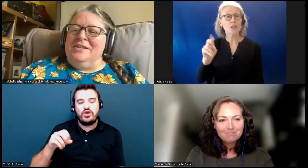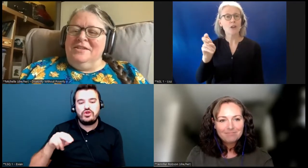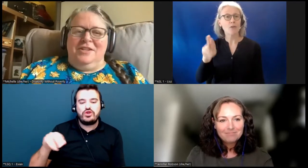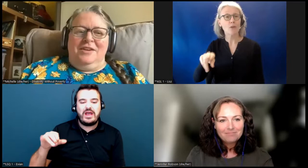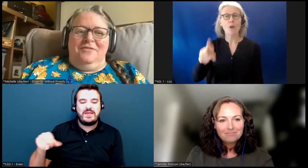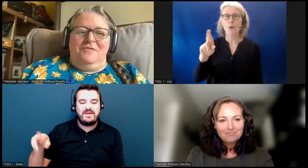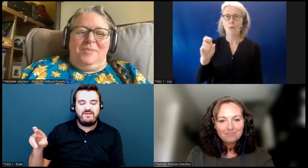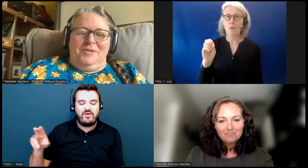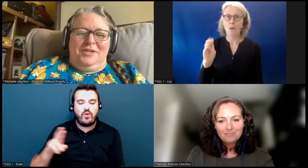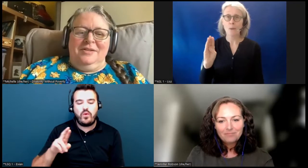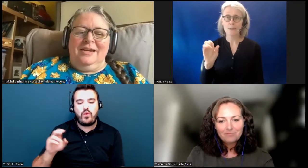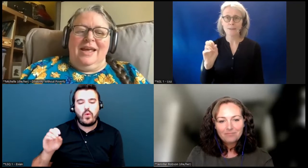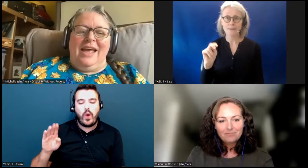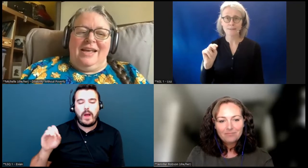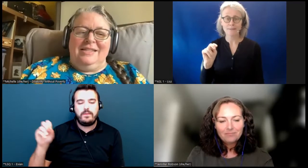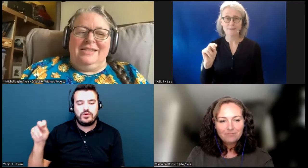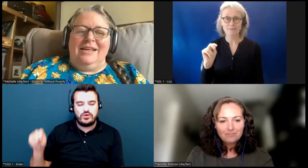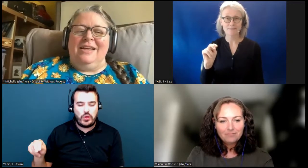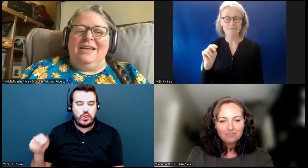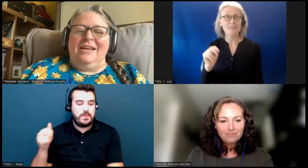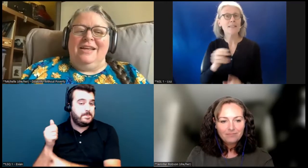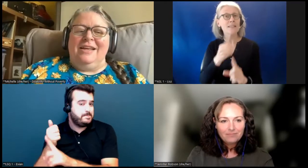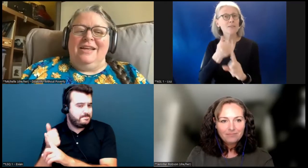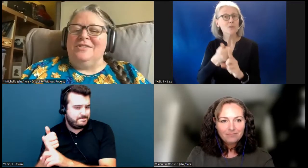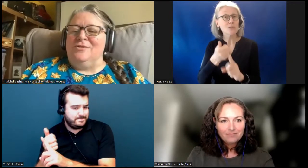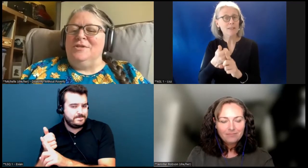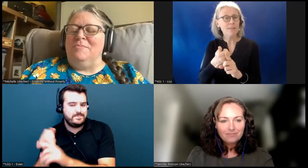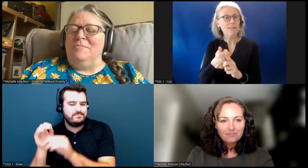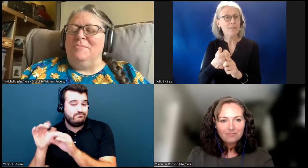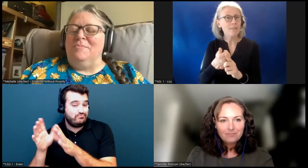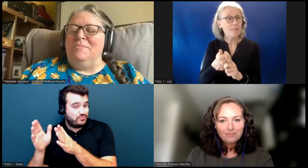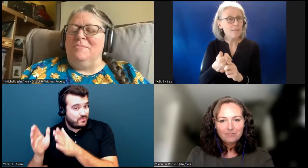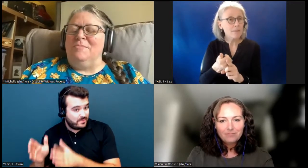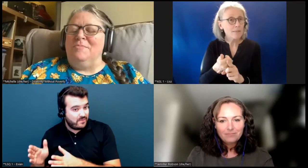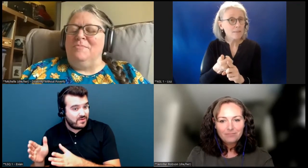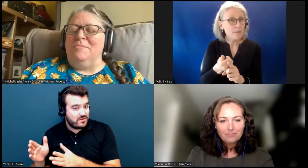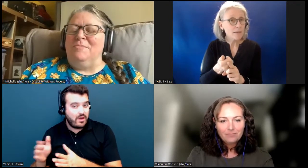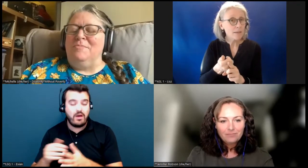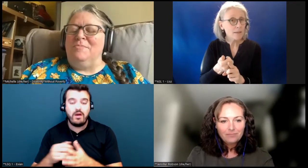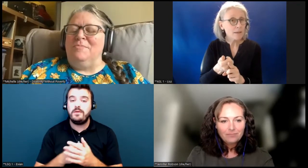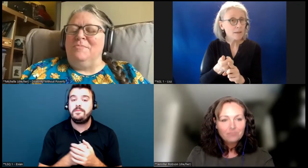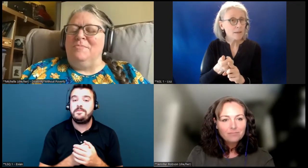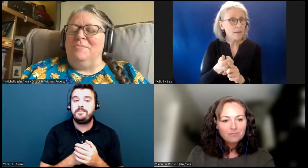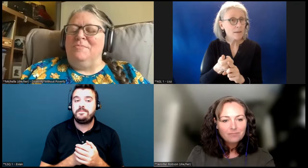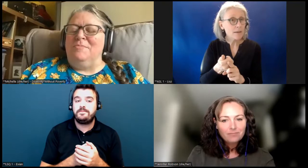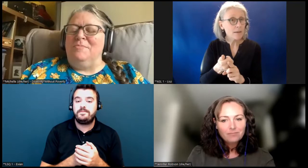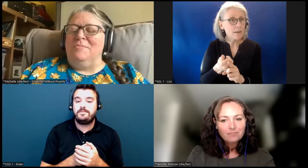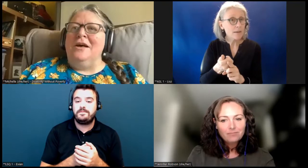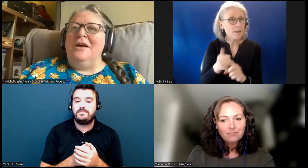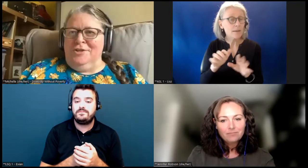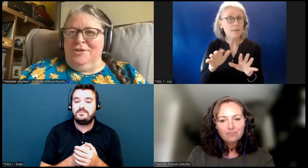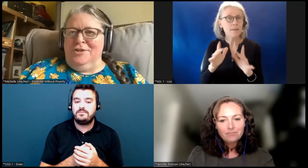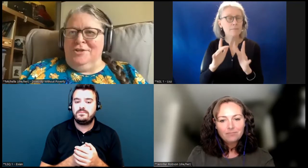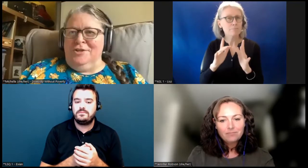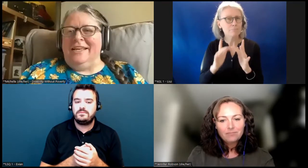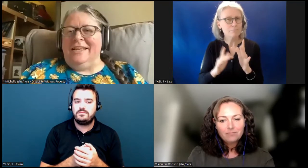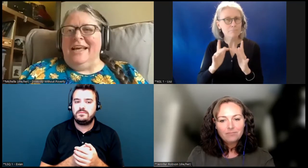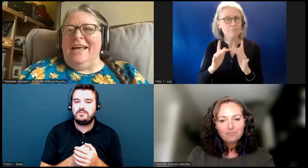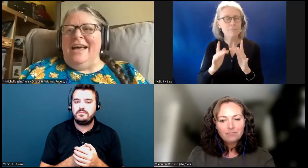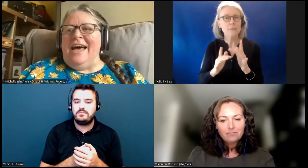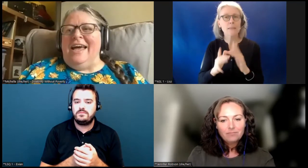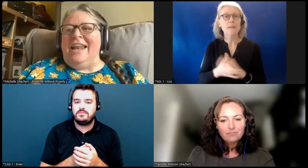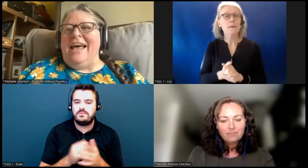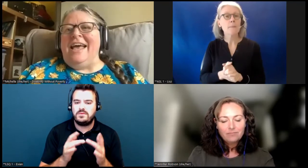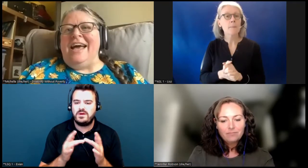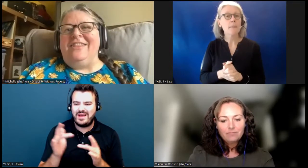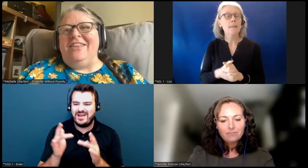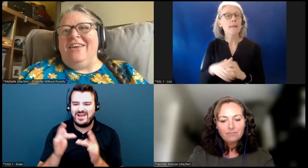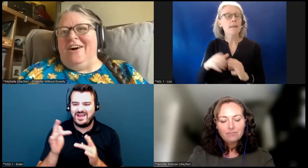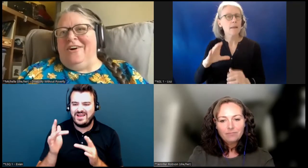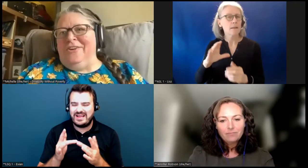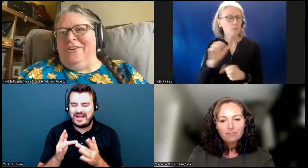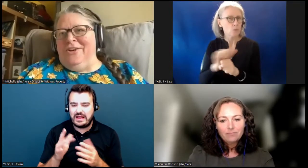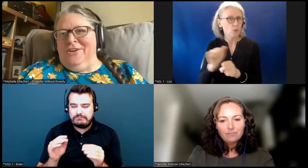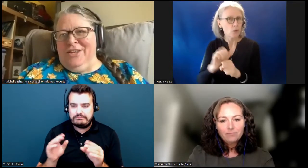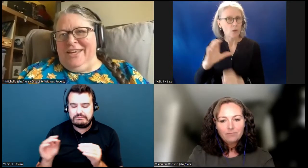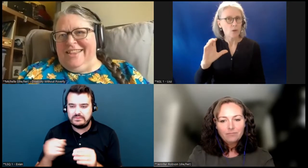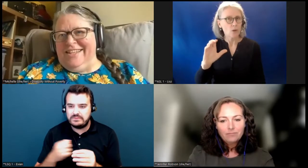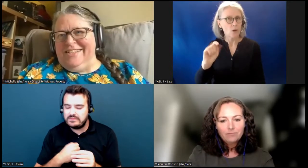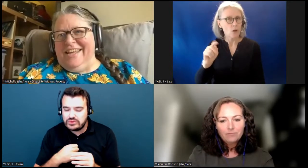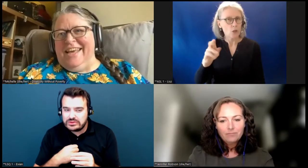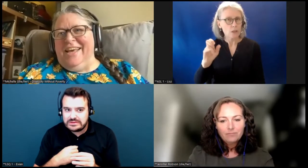JENNIFER ROBSON IS AN ASSOCIATE AT CARLETON UNIVERSITY. I HAD THE HONOUR